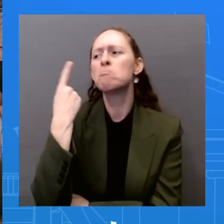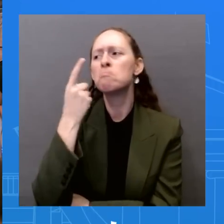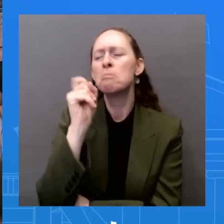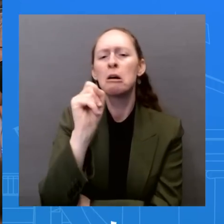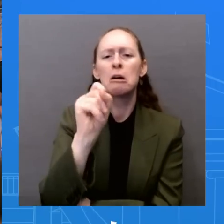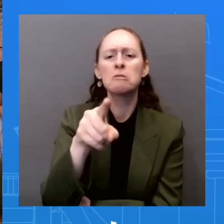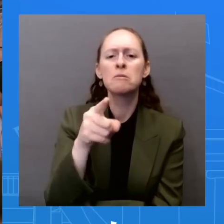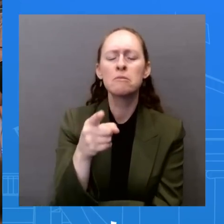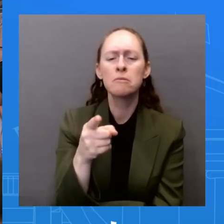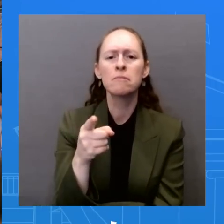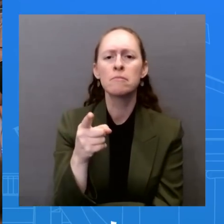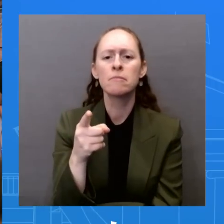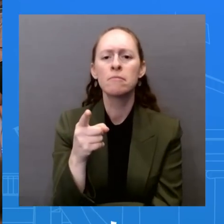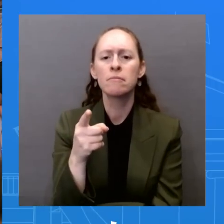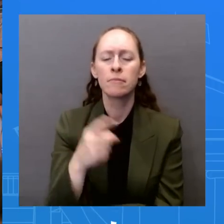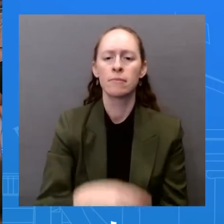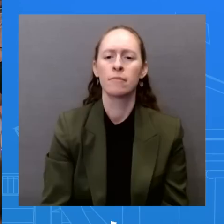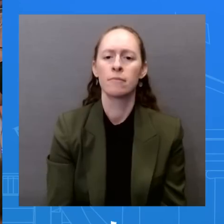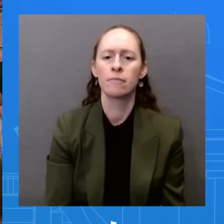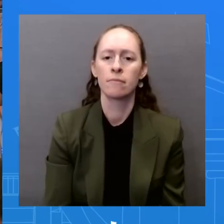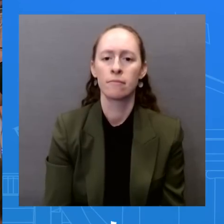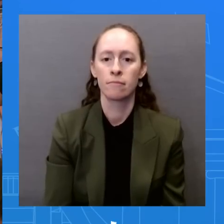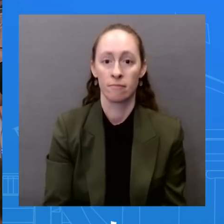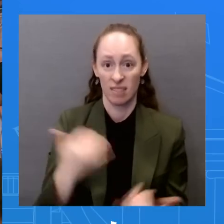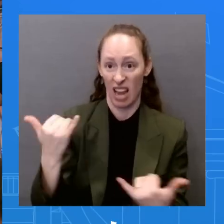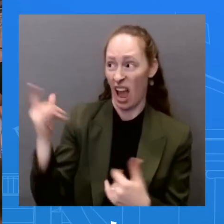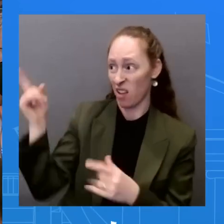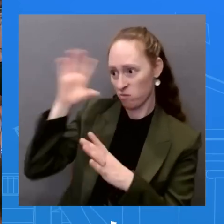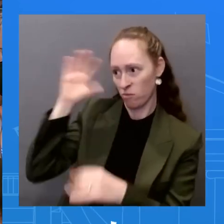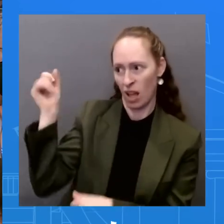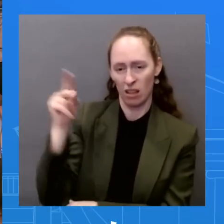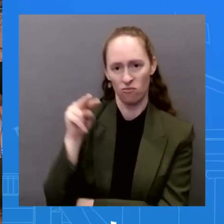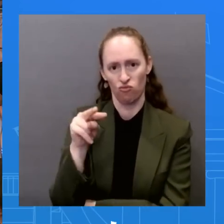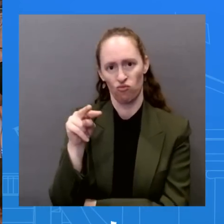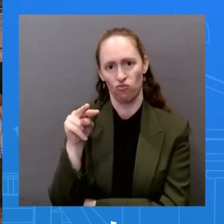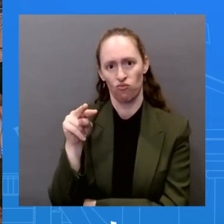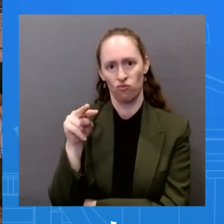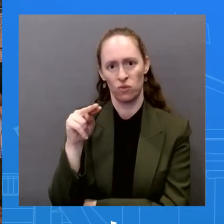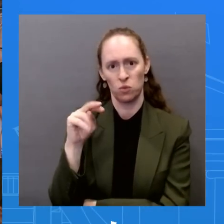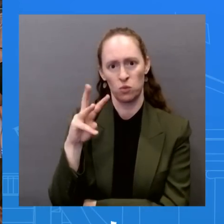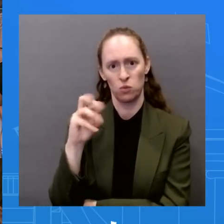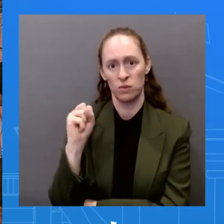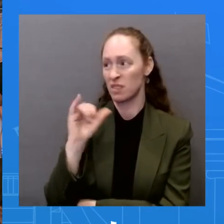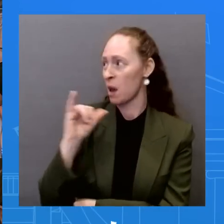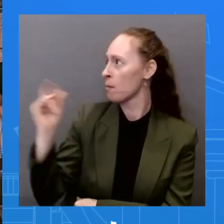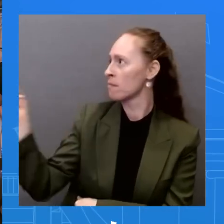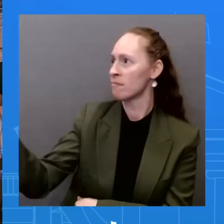in the news just like every other American, does he think that the leaks about the investigation